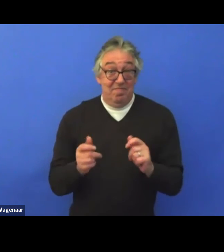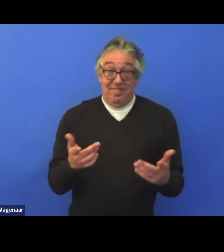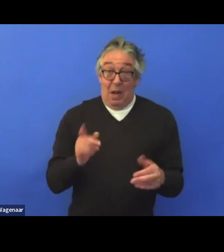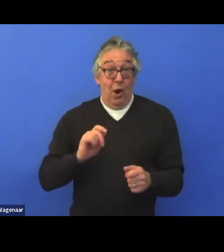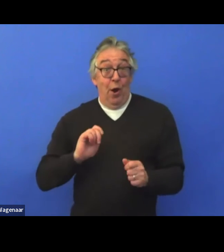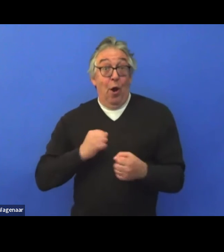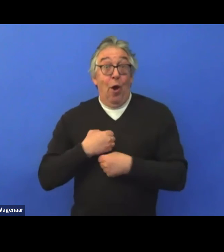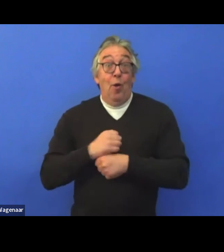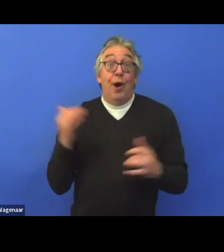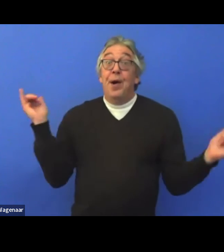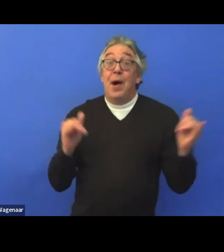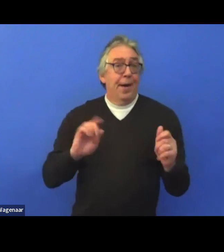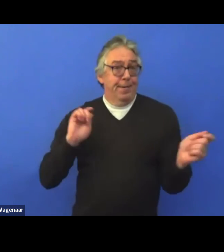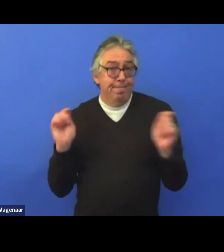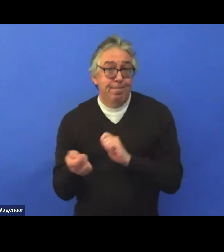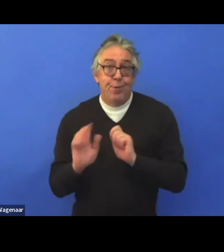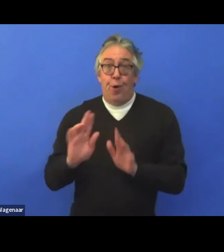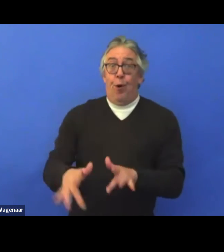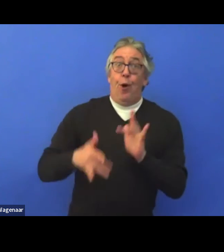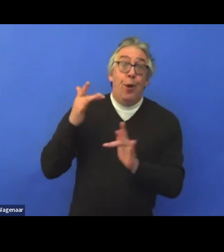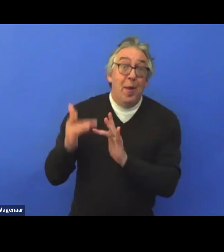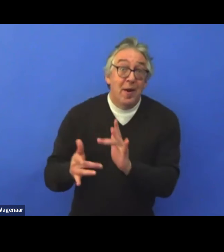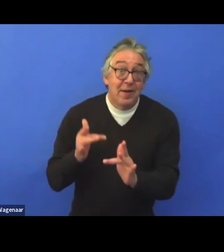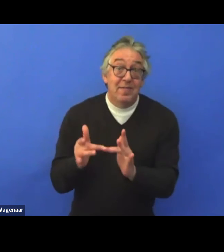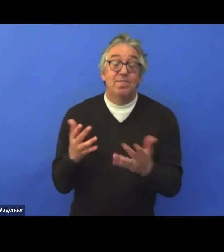Today in the next minutes we'll hear from four component leads